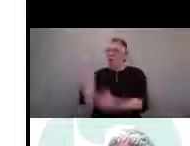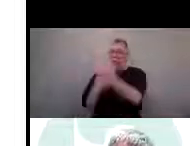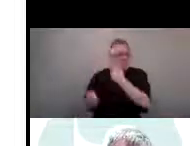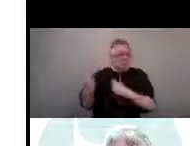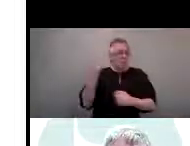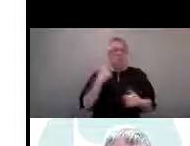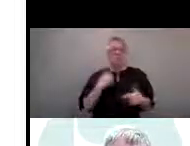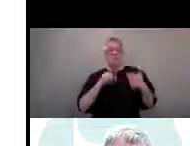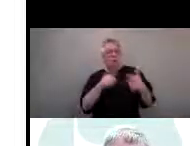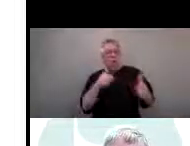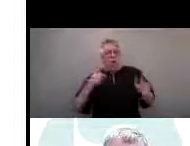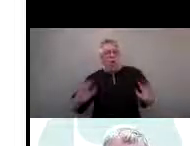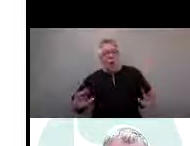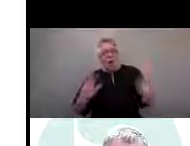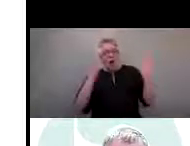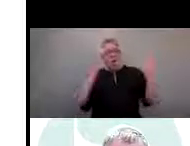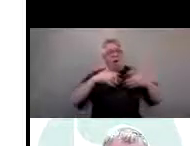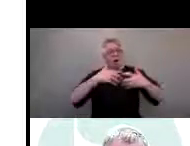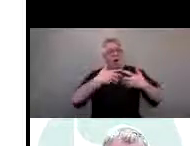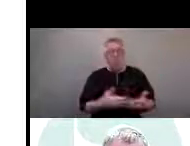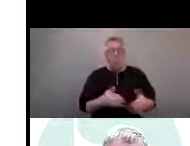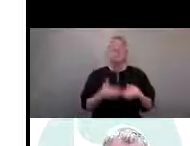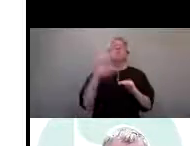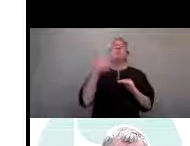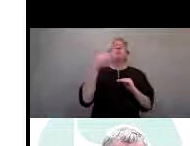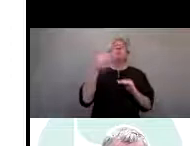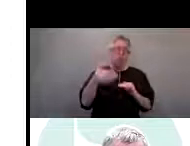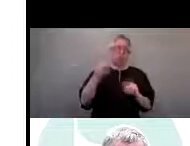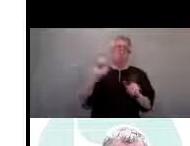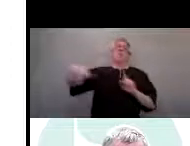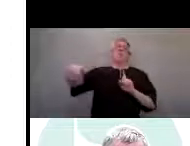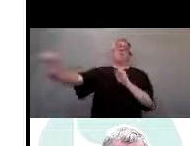, about your lifestyle and communication, you will be scheduled